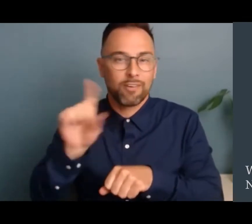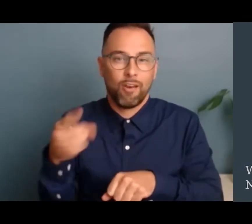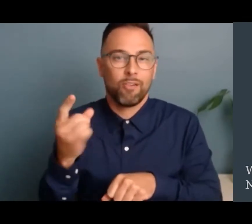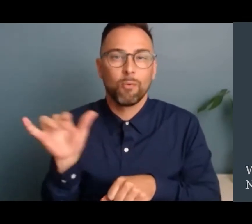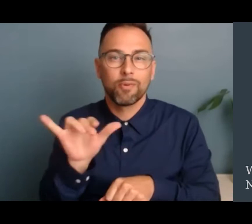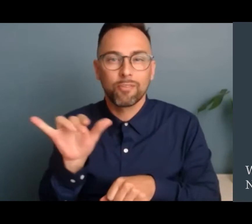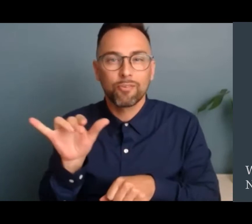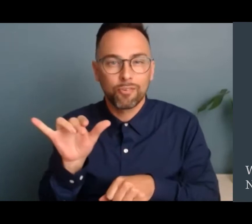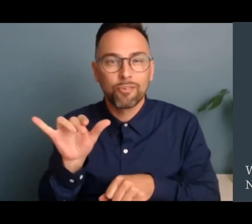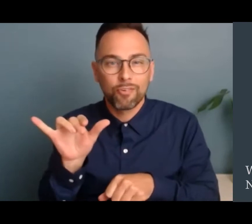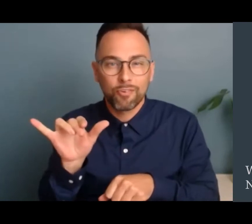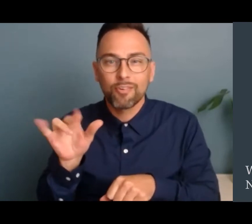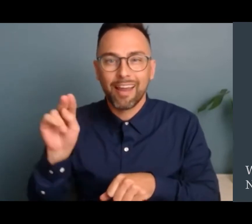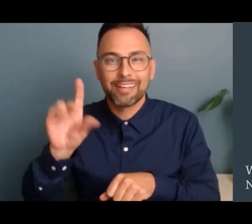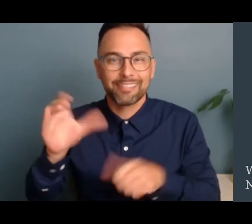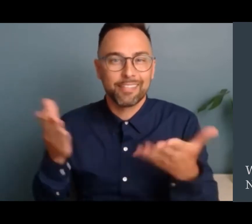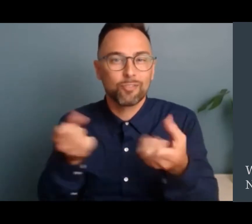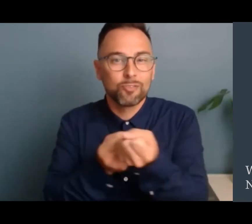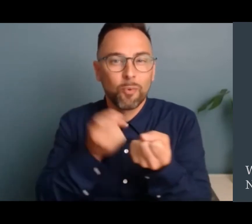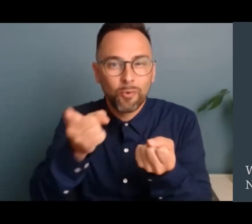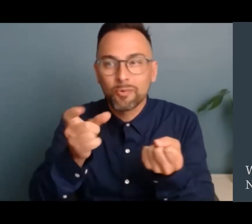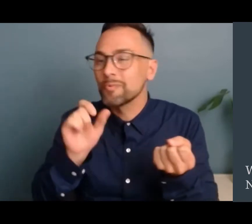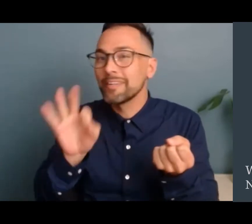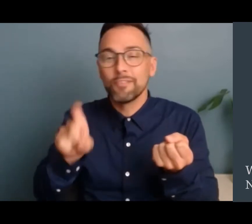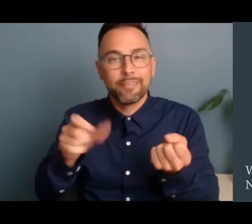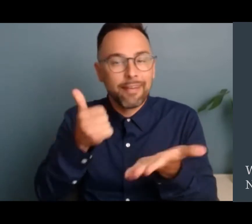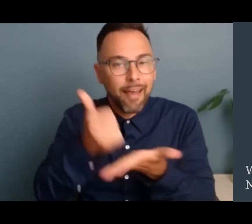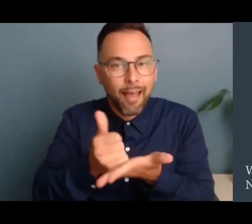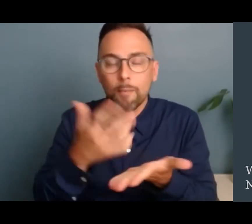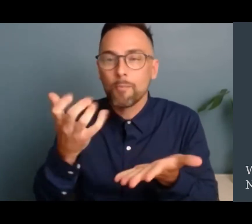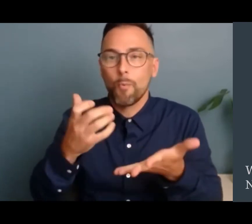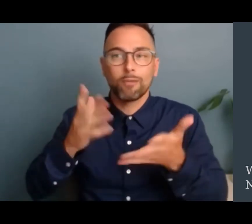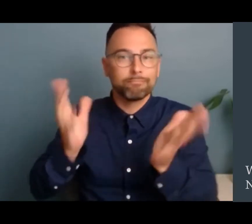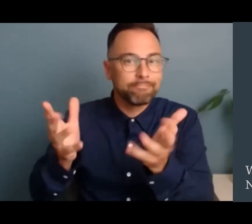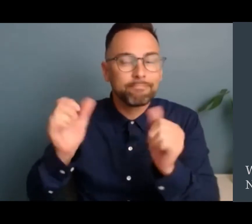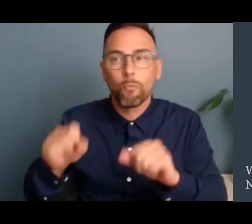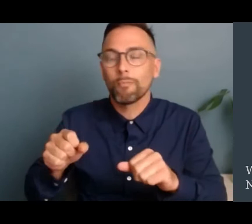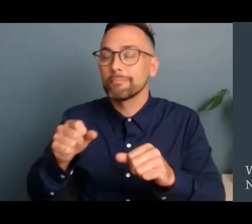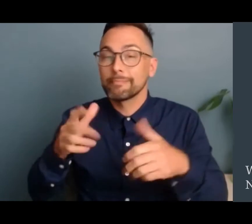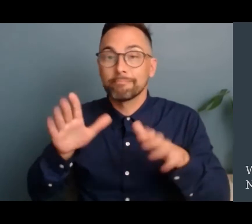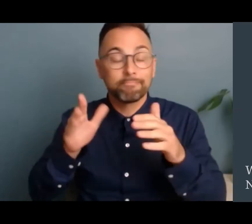so you're not alone. And besides that, NDC is here to support you, here to have conversations with you,